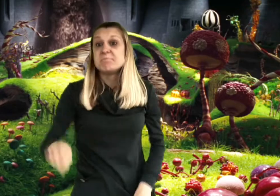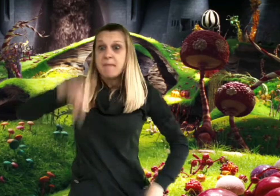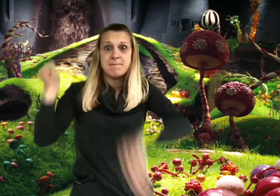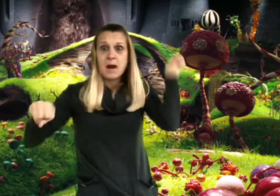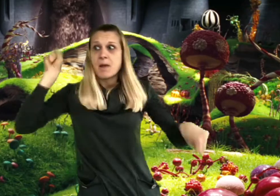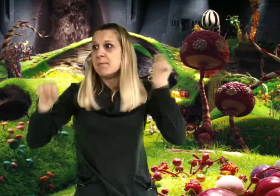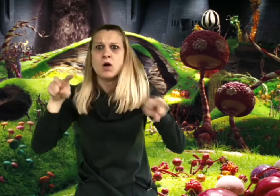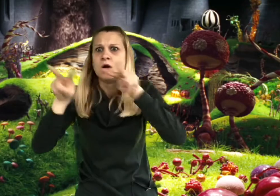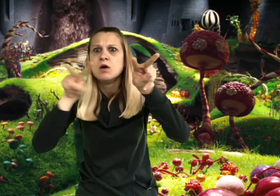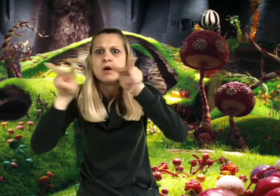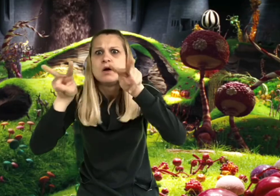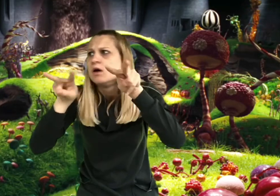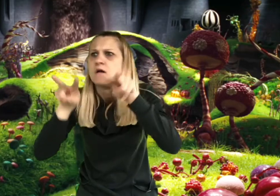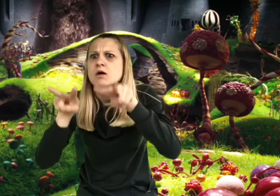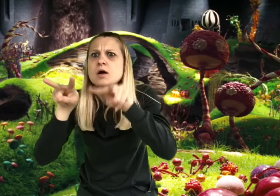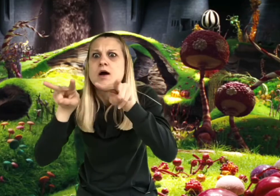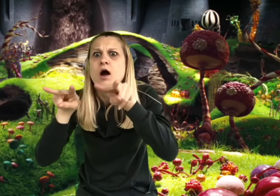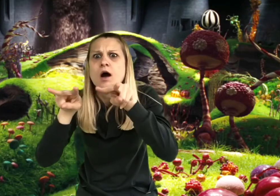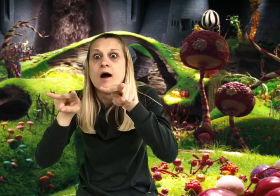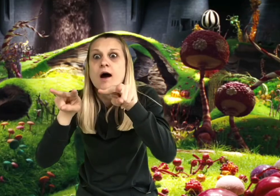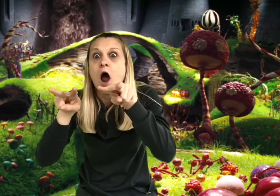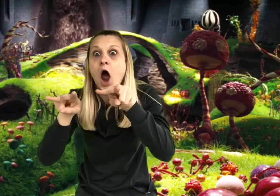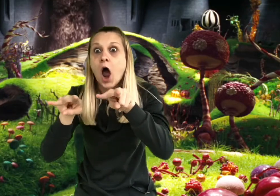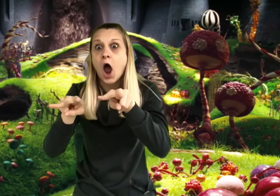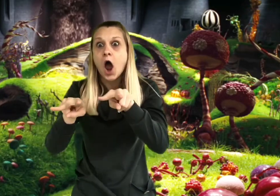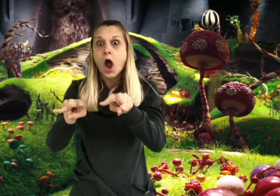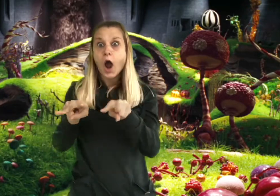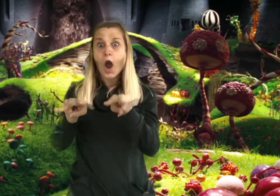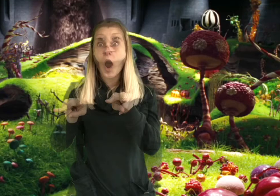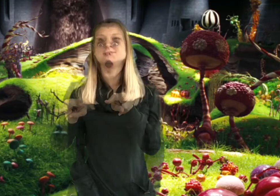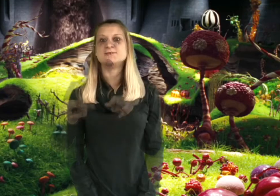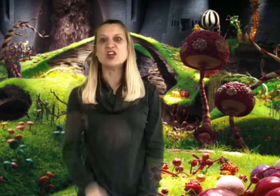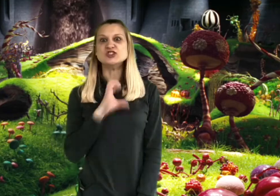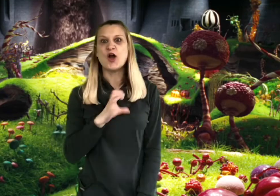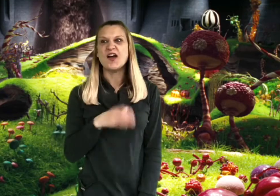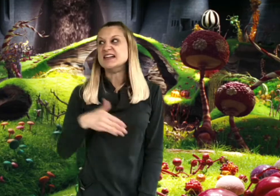Everybody stopped picking buttercups and stared across the river.